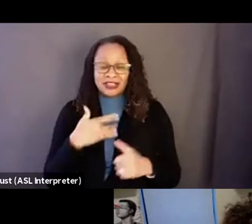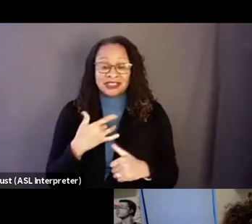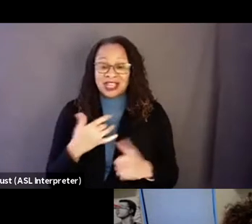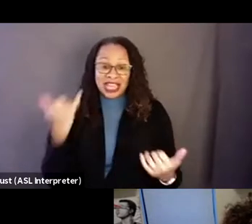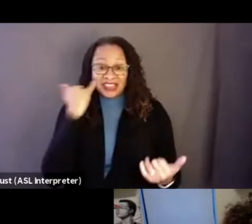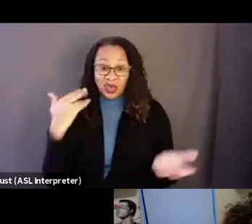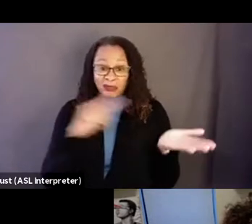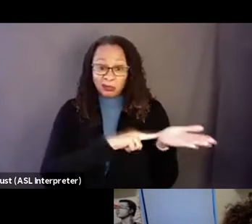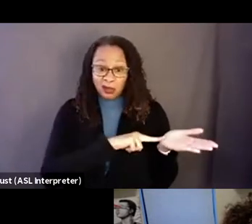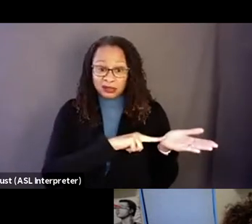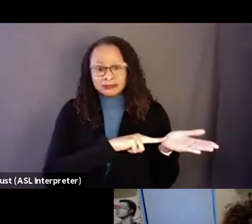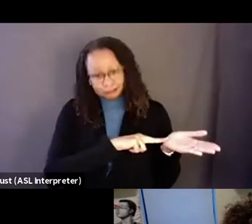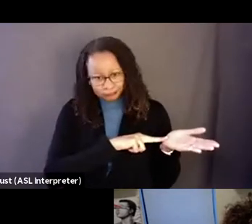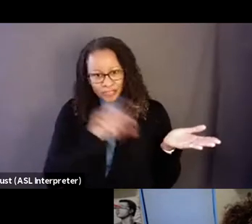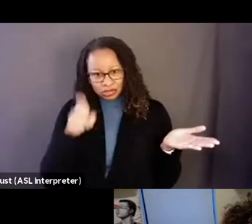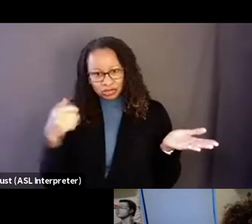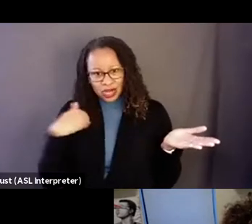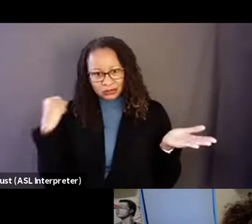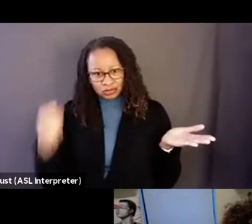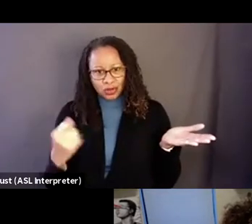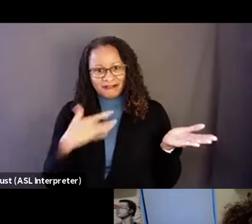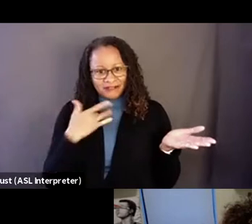you should have strong feelings about what happened.